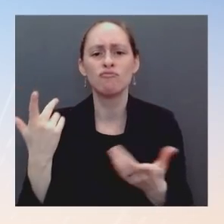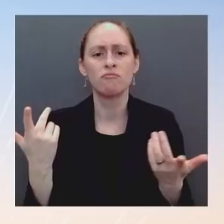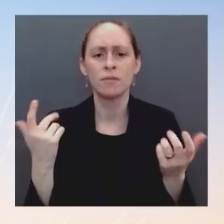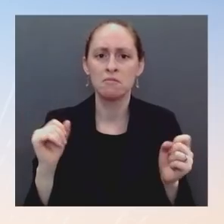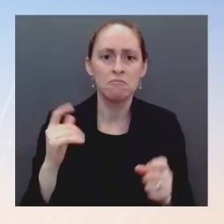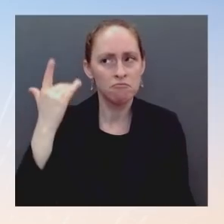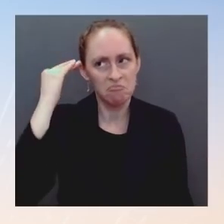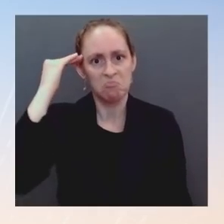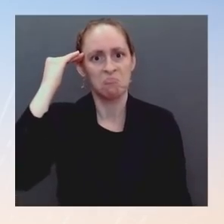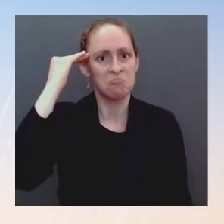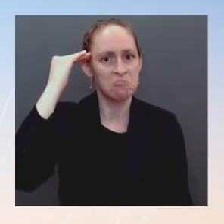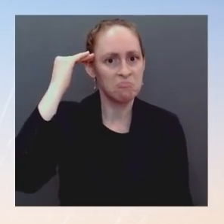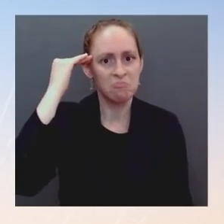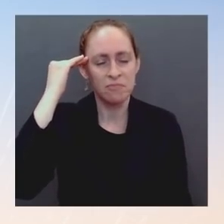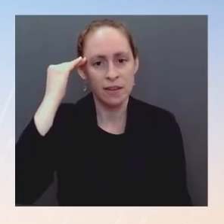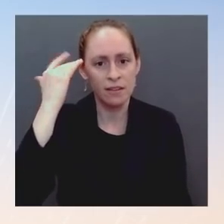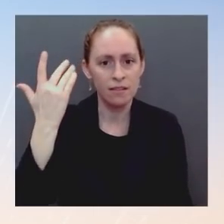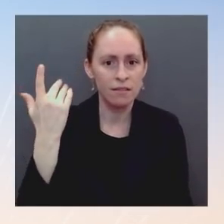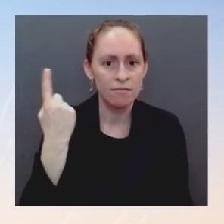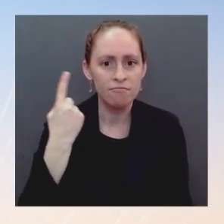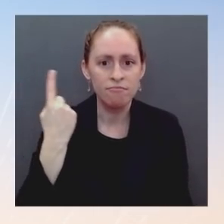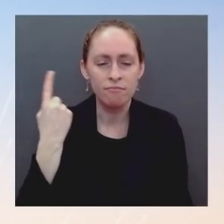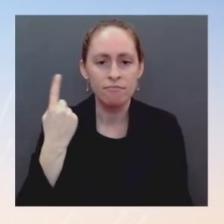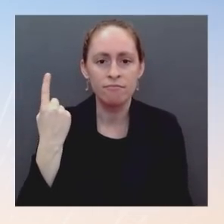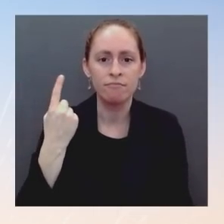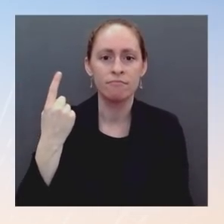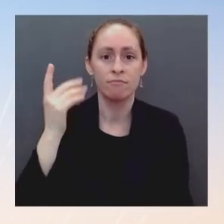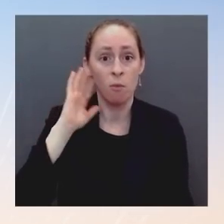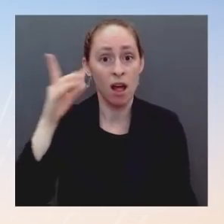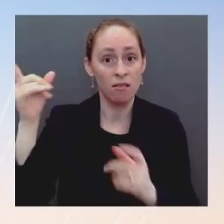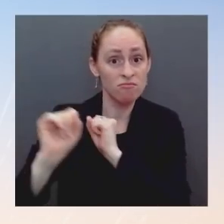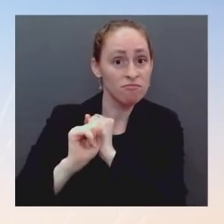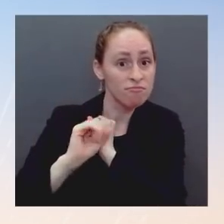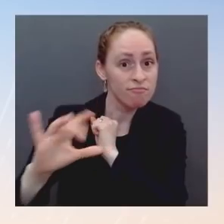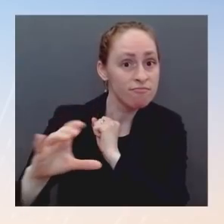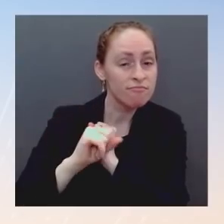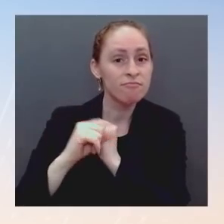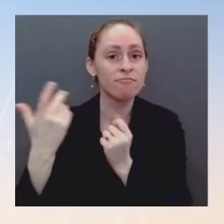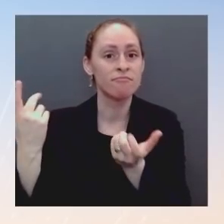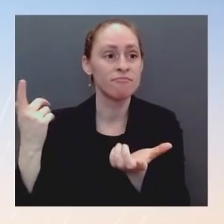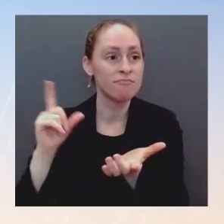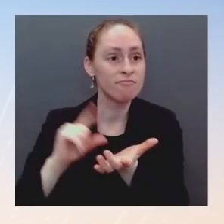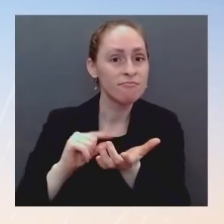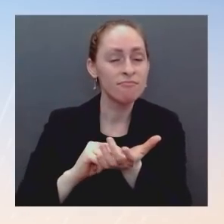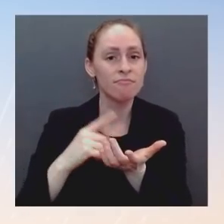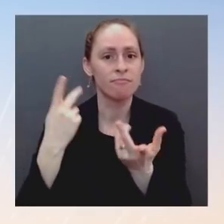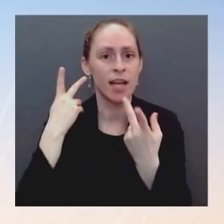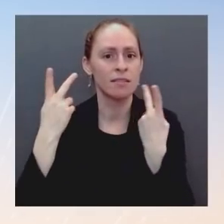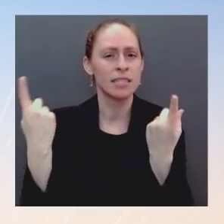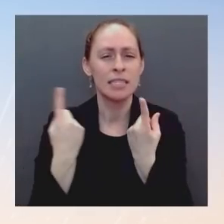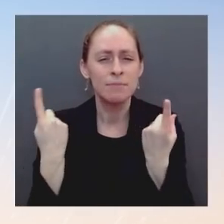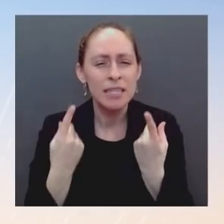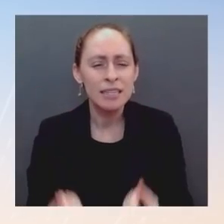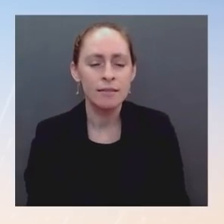Ms. Psaki: I think there will be some branding around that the infrastructure implementation that the American people should be able to see.